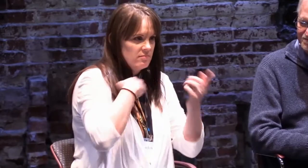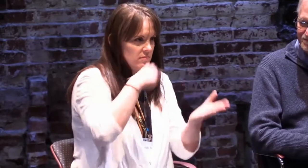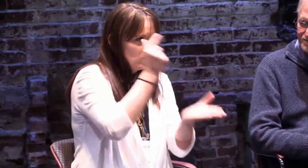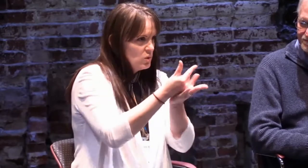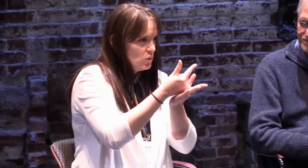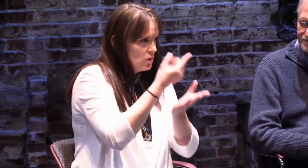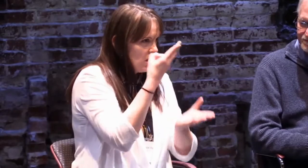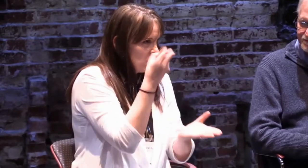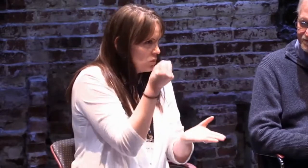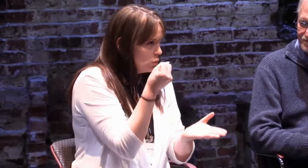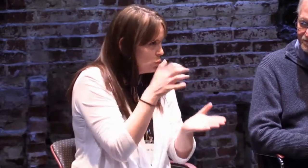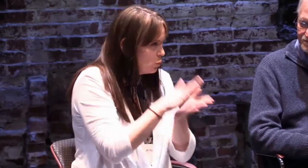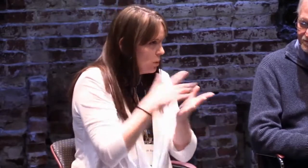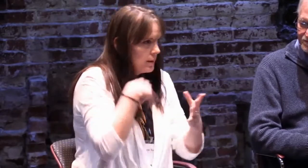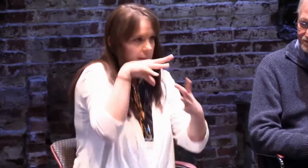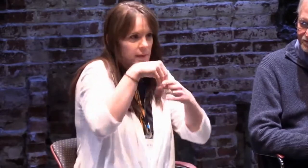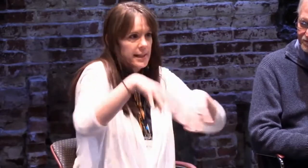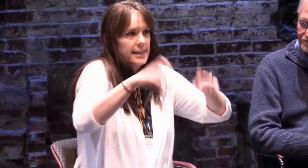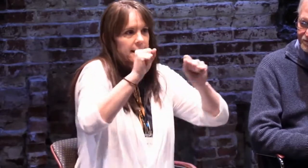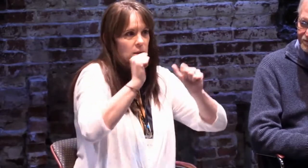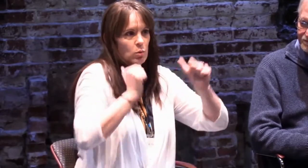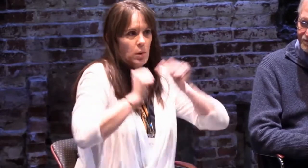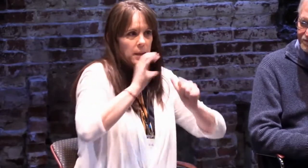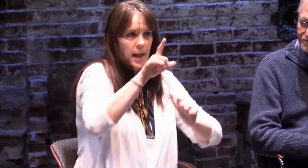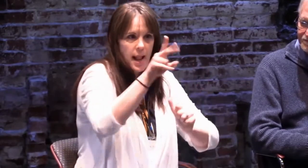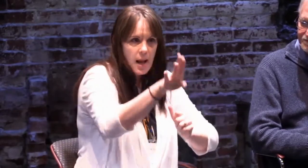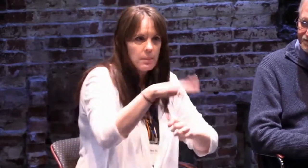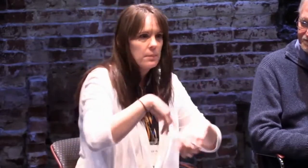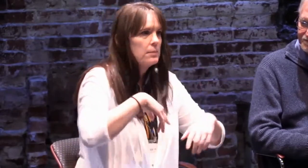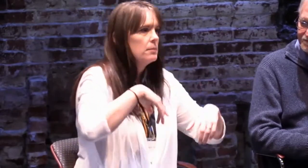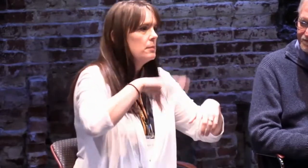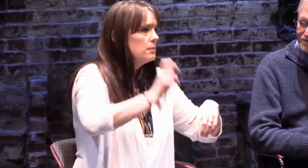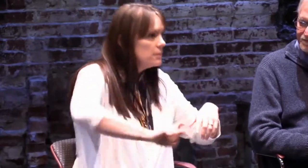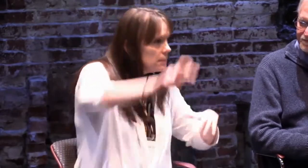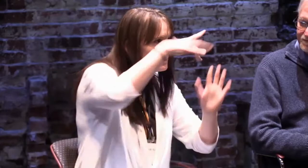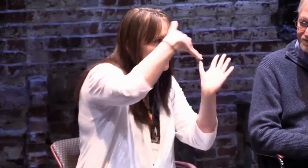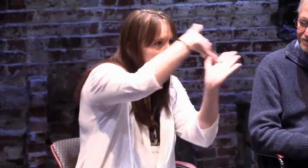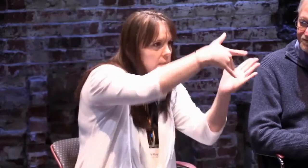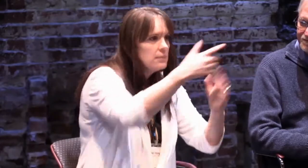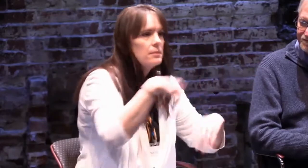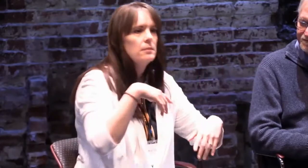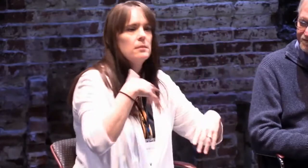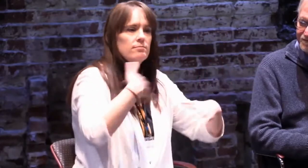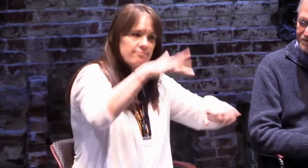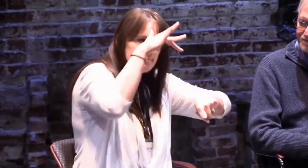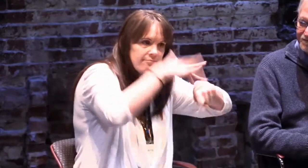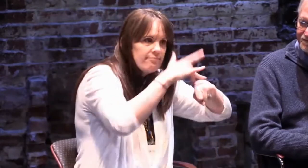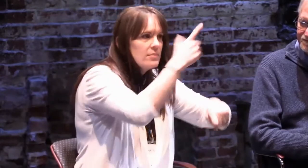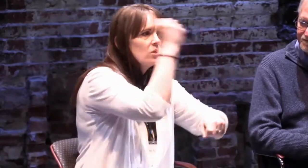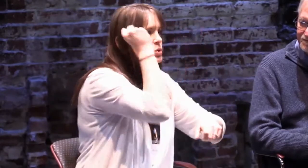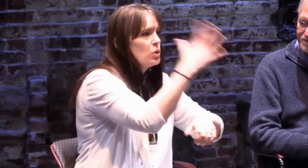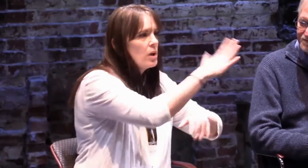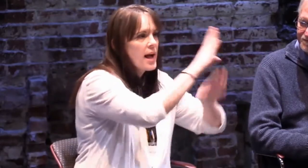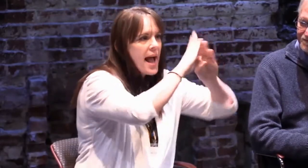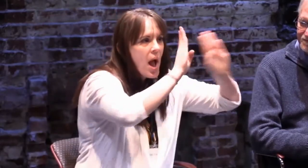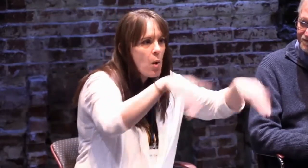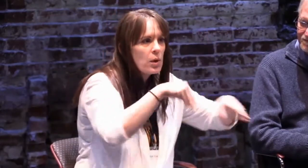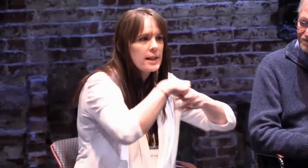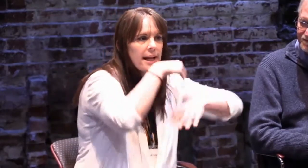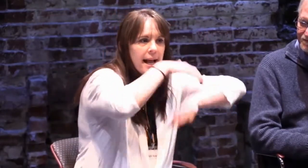And that's it. That was my early exposure all through high school, and I'd been in theater clubs and drama clubs.